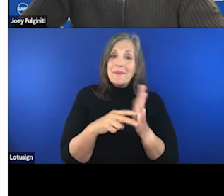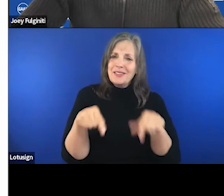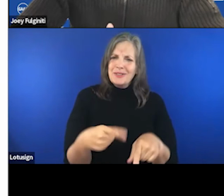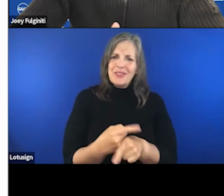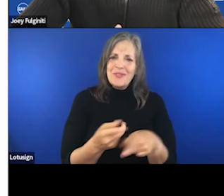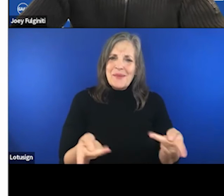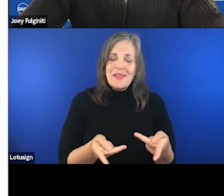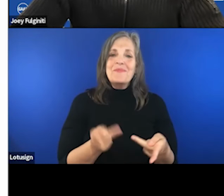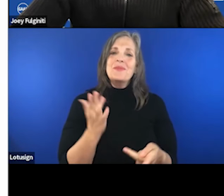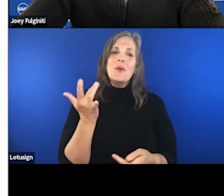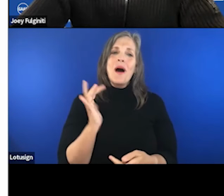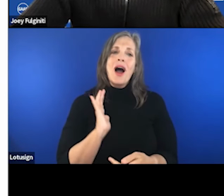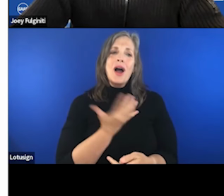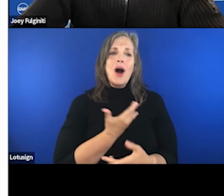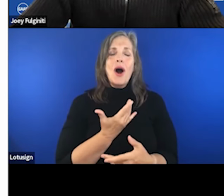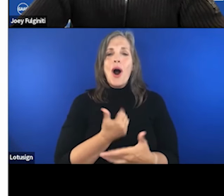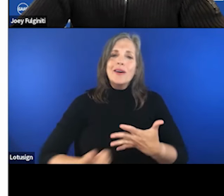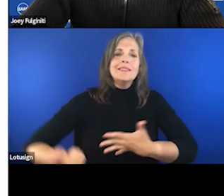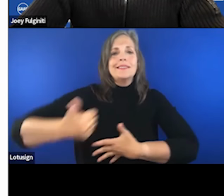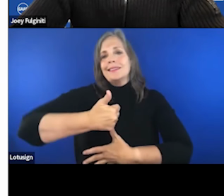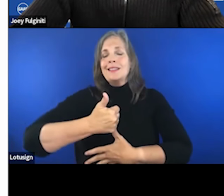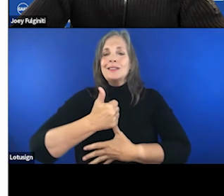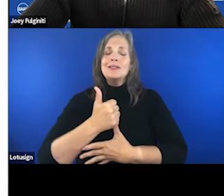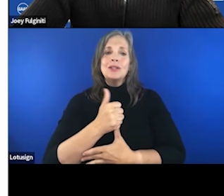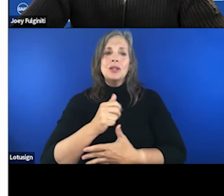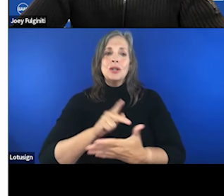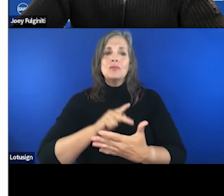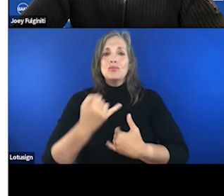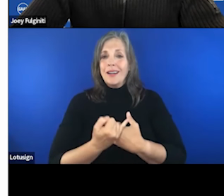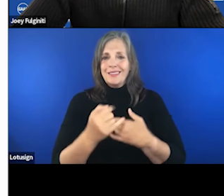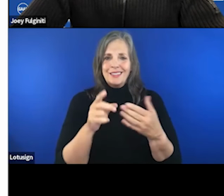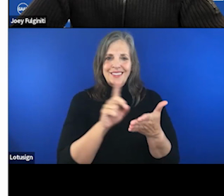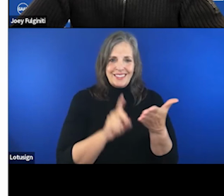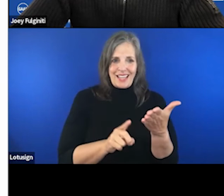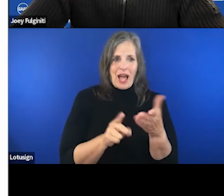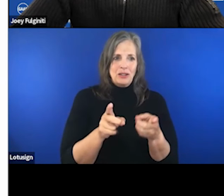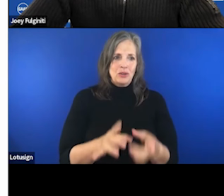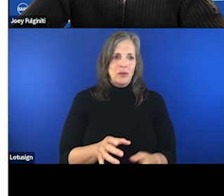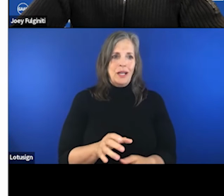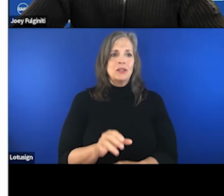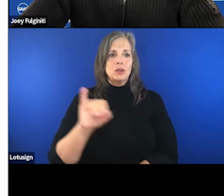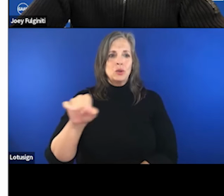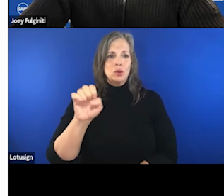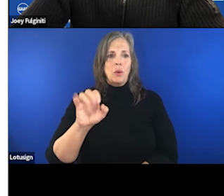product design director Joey Fulginiti is going to teach you just that and instead of me reading